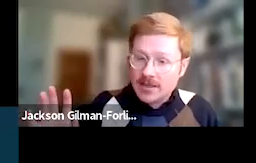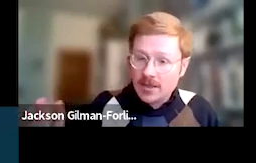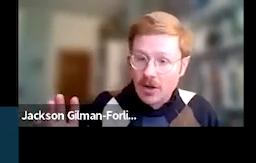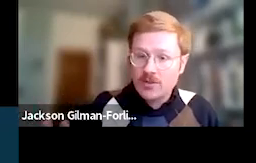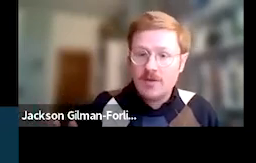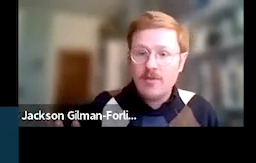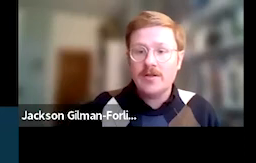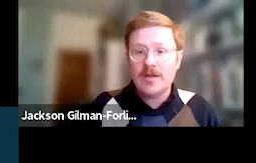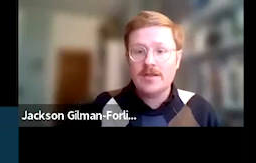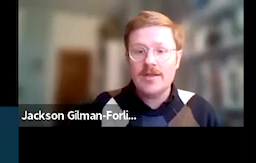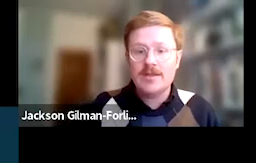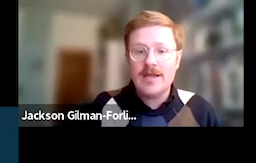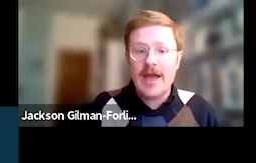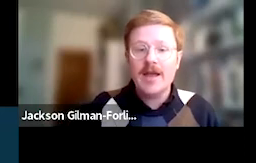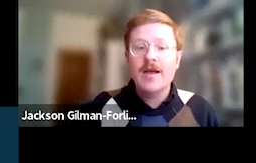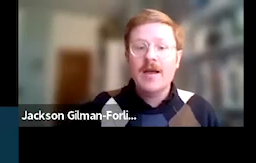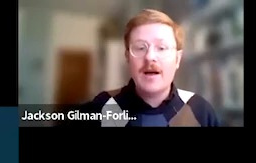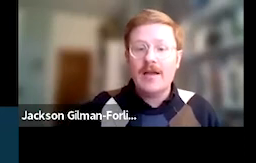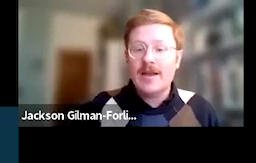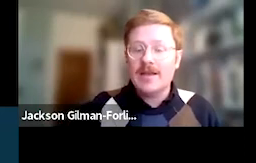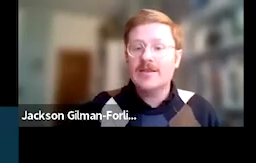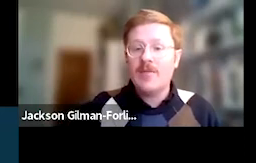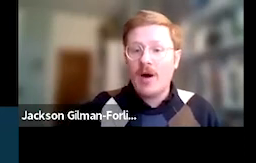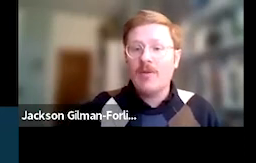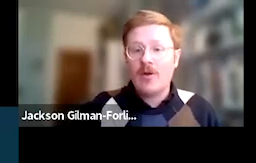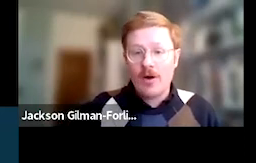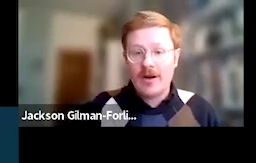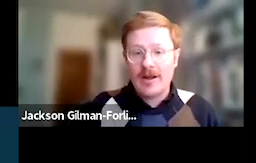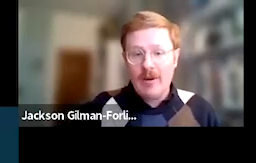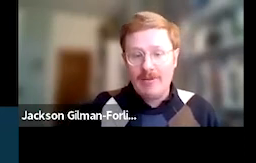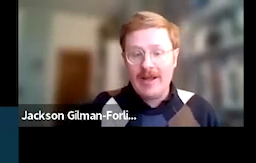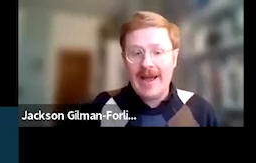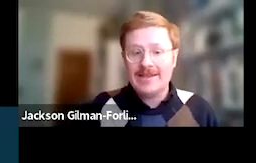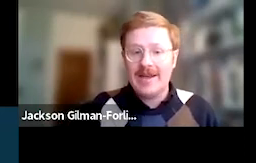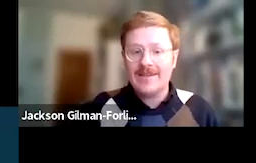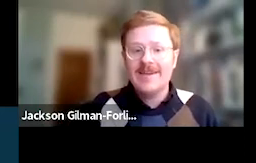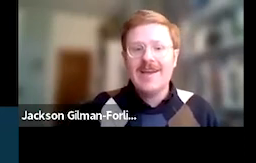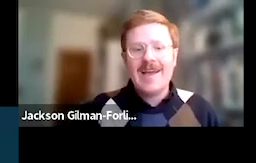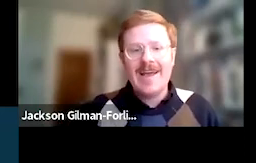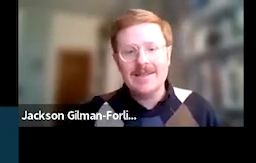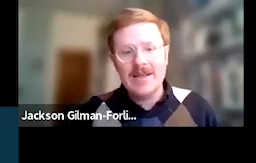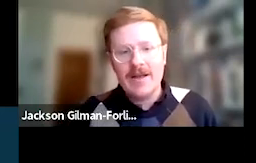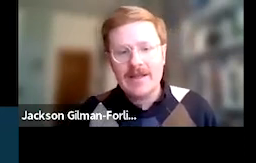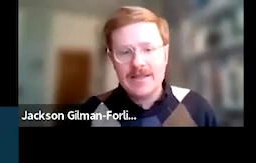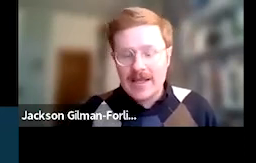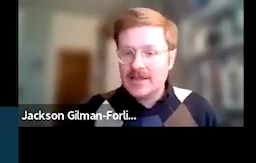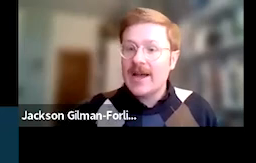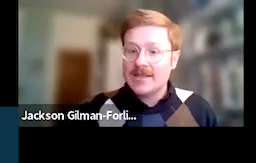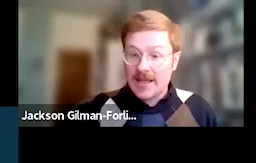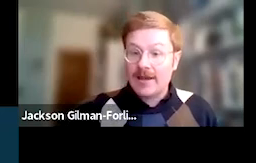city still owns the building to this day. It is a public work and a public asset, and that's a nice